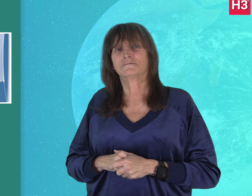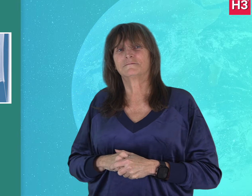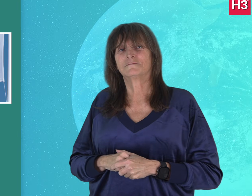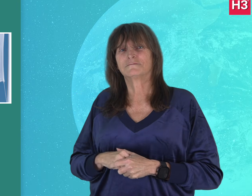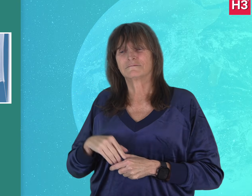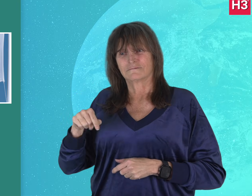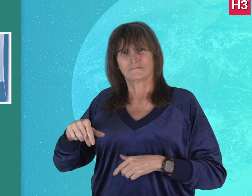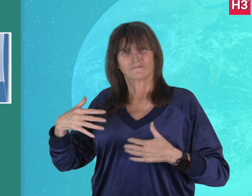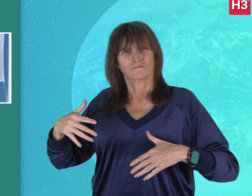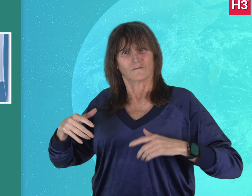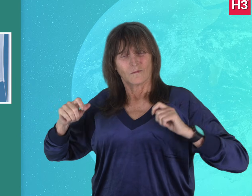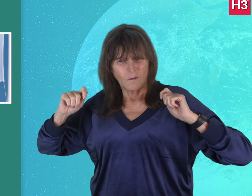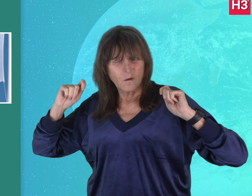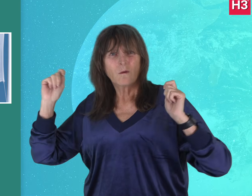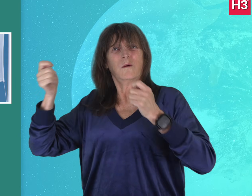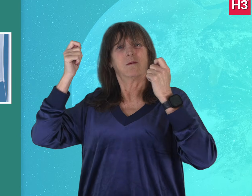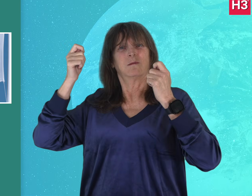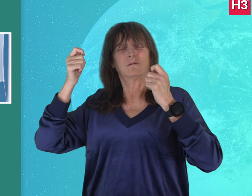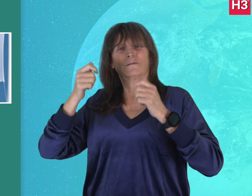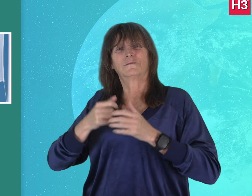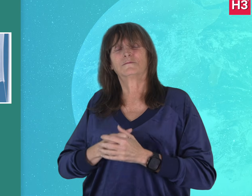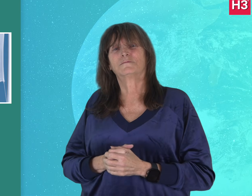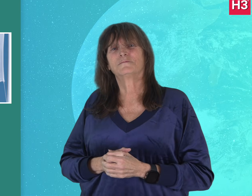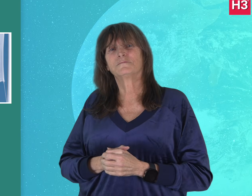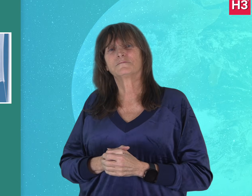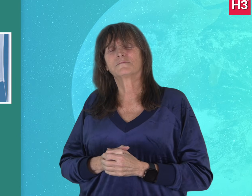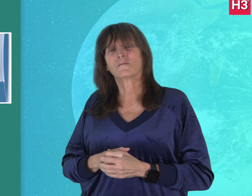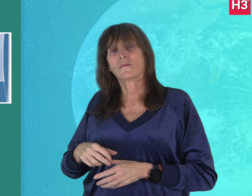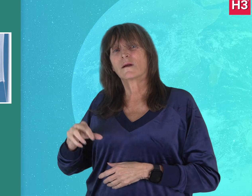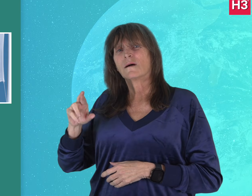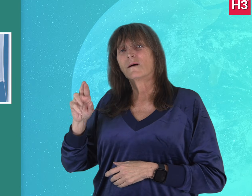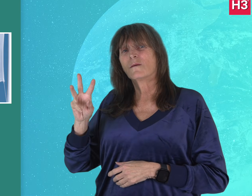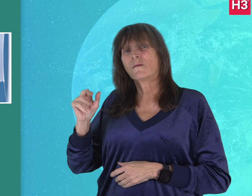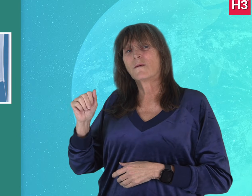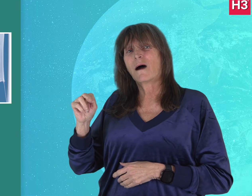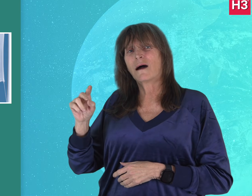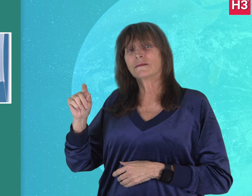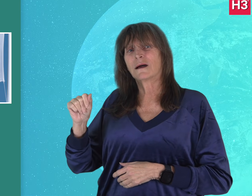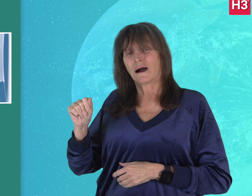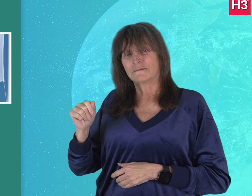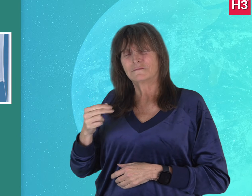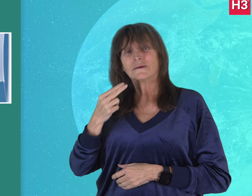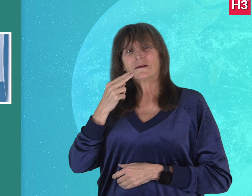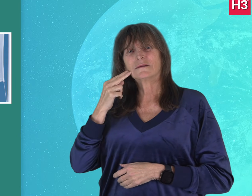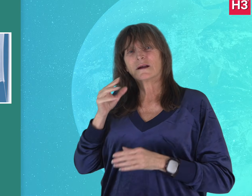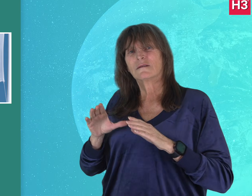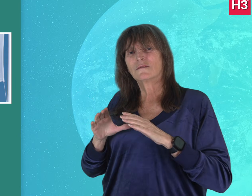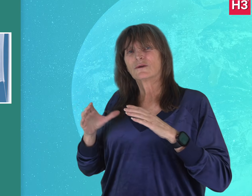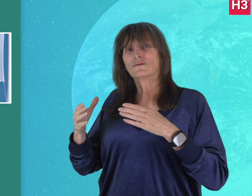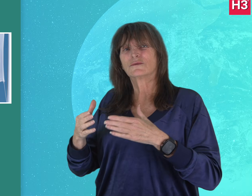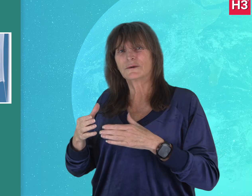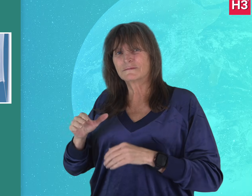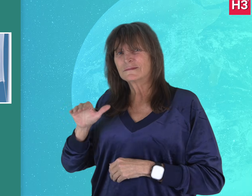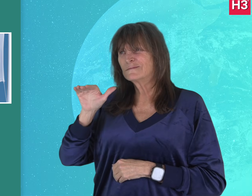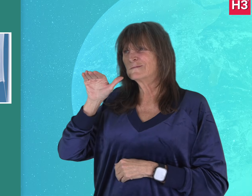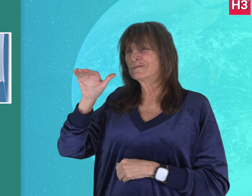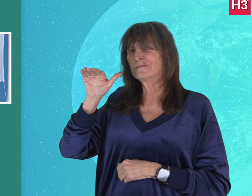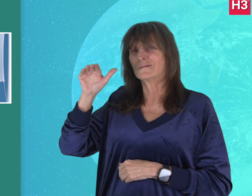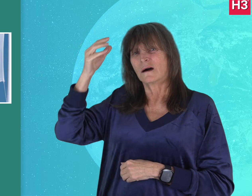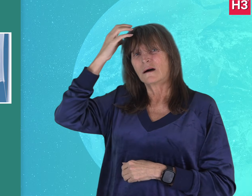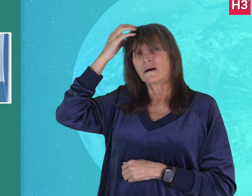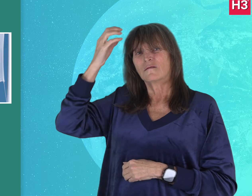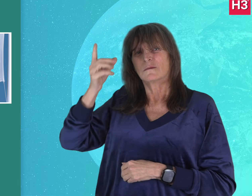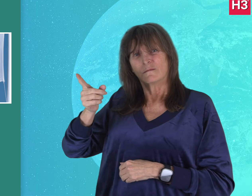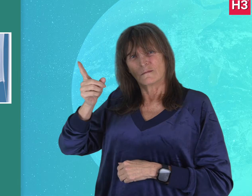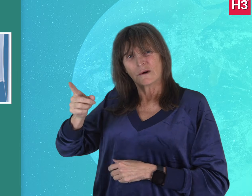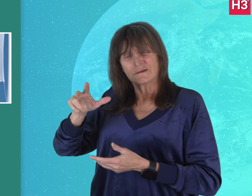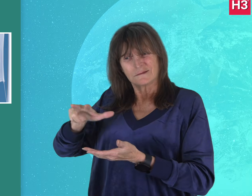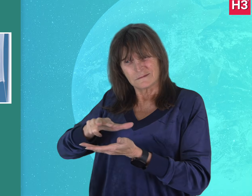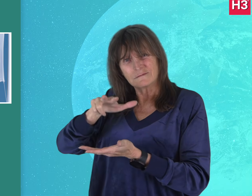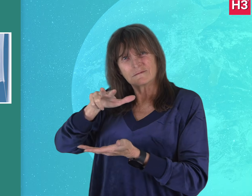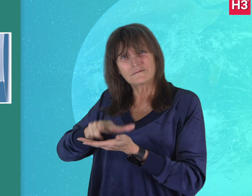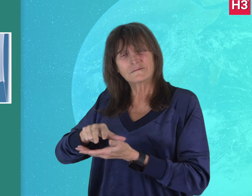Deaf groups asked the government to officially recognize Rwandan